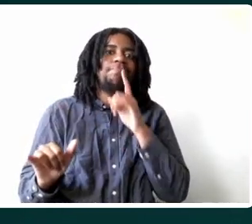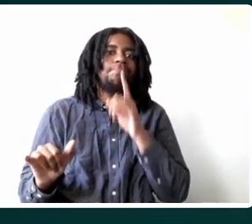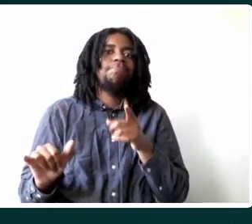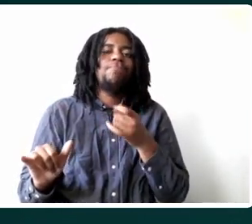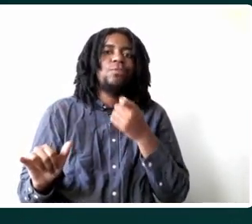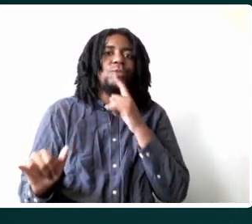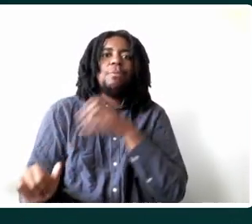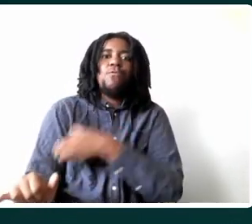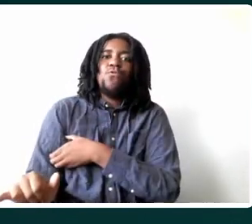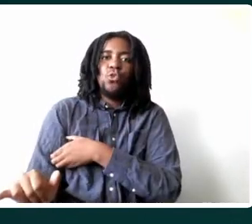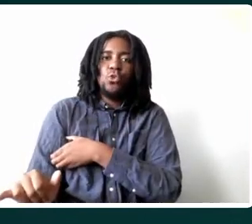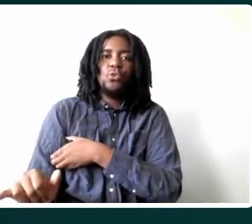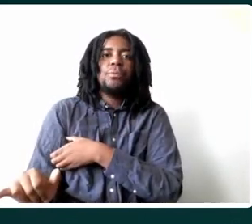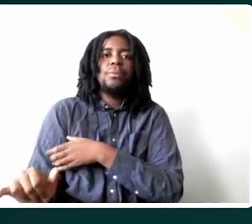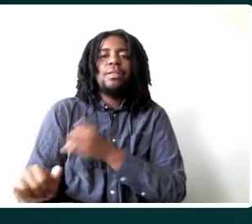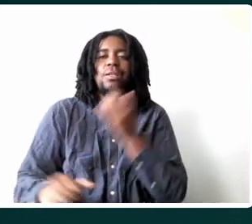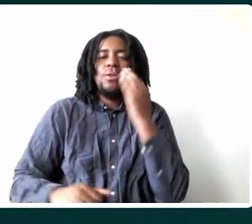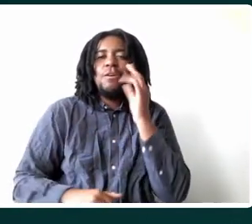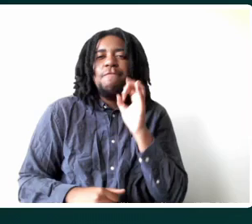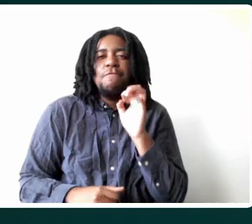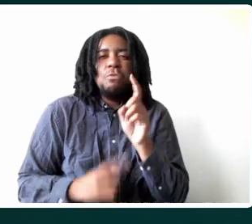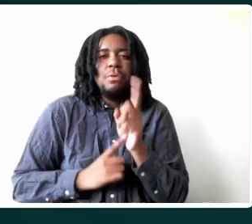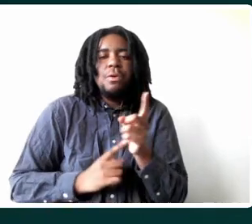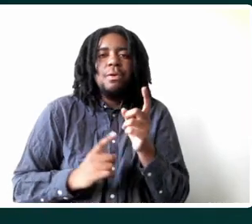know we only have a few more minutes. And I appreciate there's -- the several questions